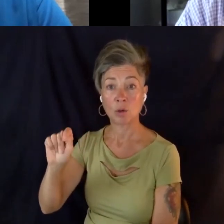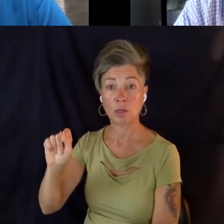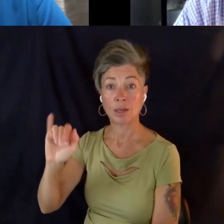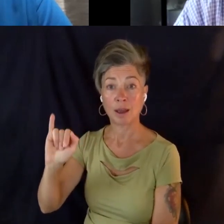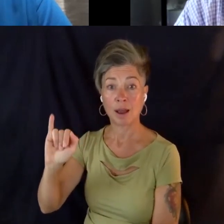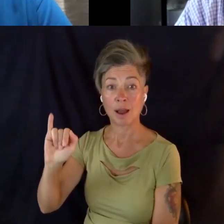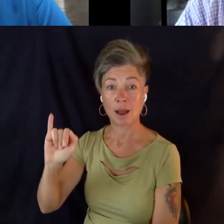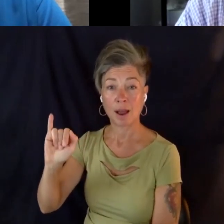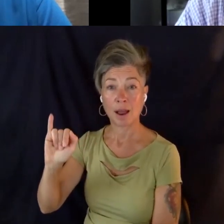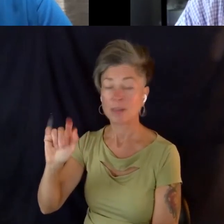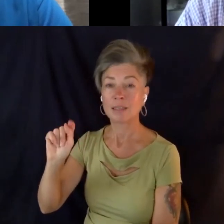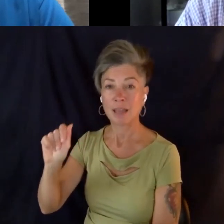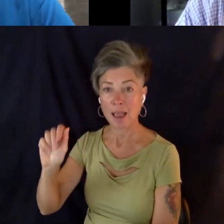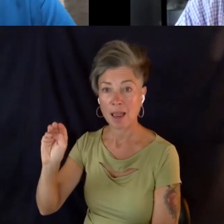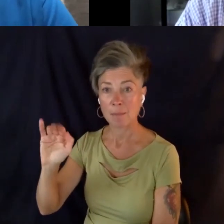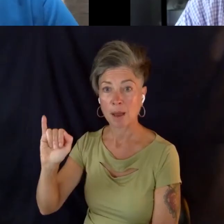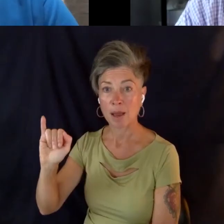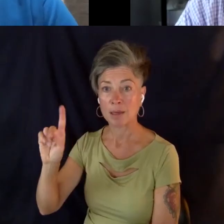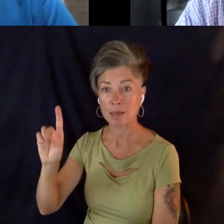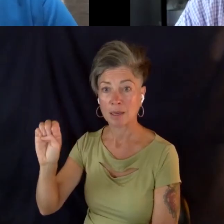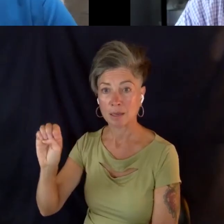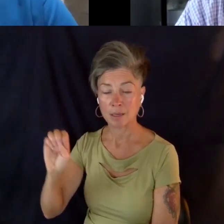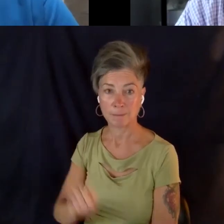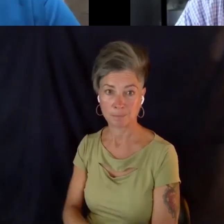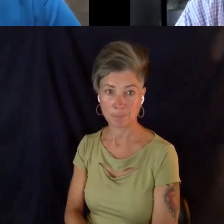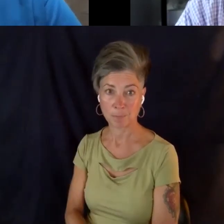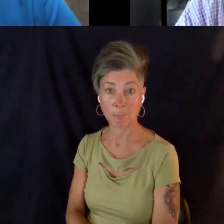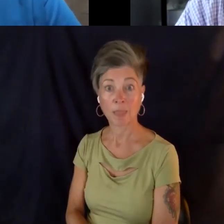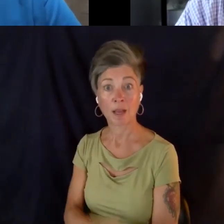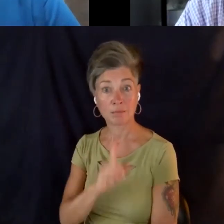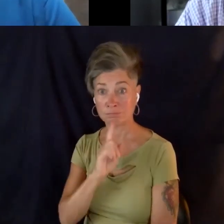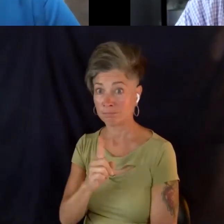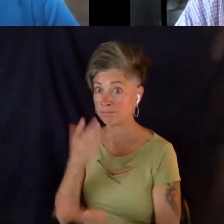sorry, T-A-M-I-D-E? Truthfully, I don't know what that is,